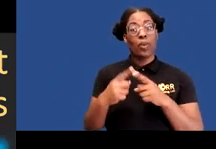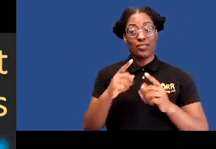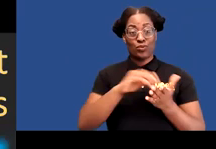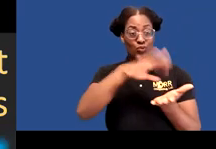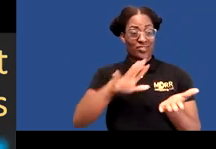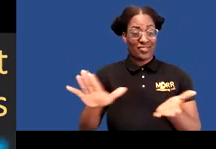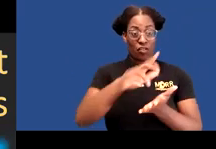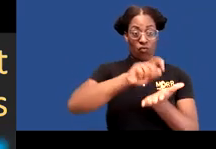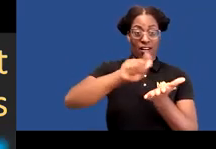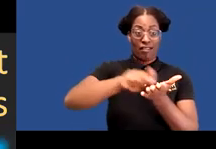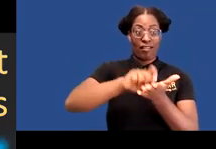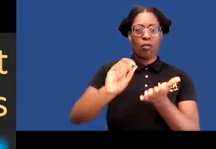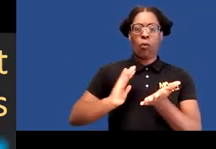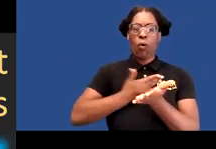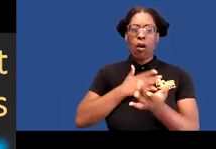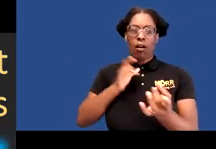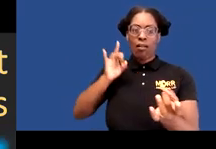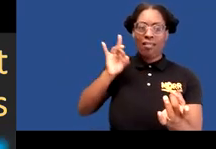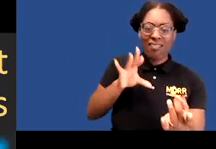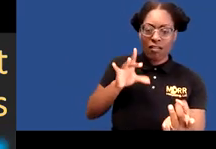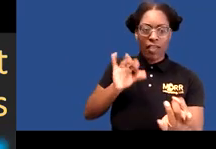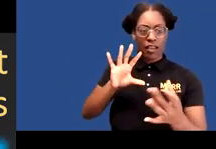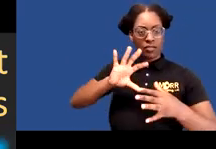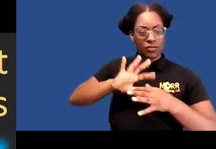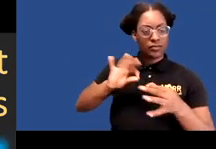how we evaluate their writing, the suggestions that we make,